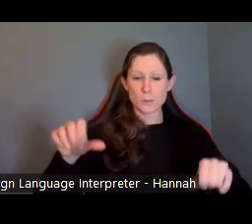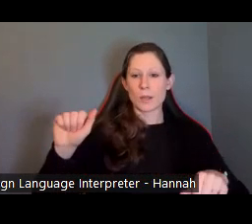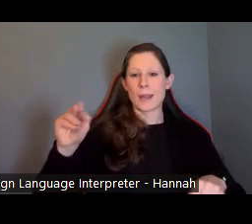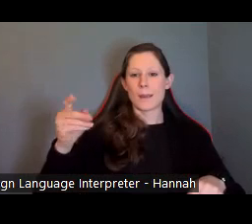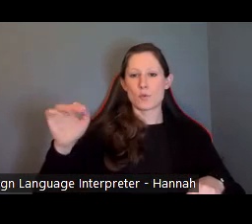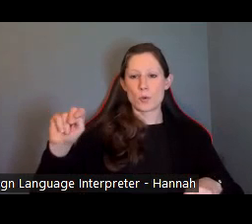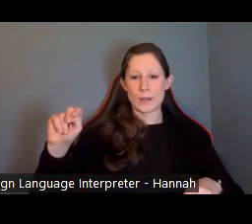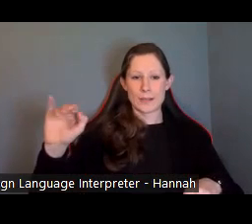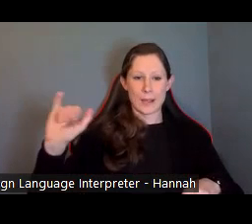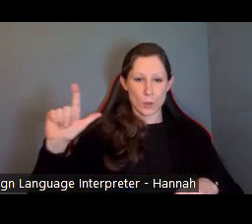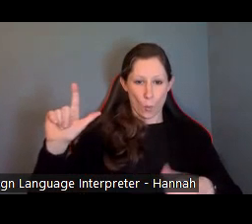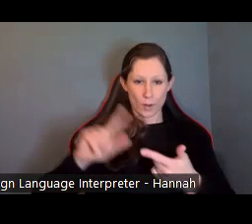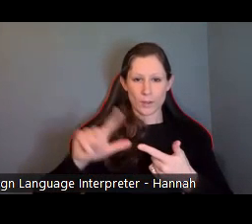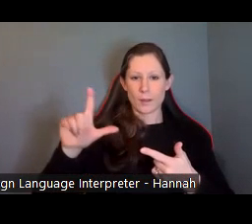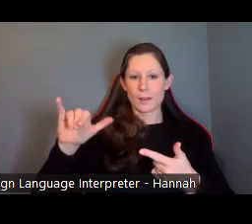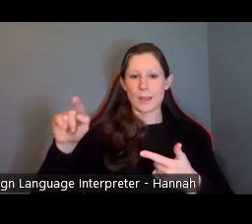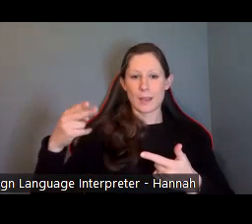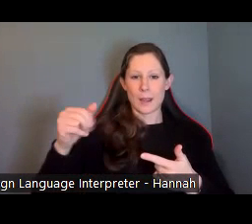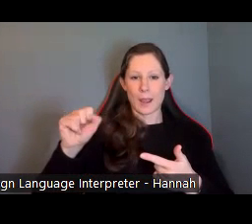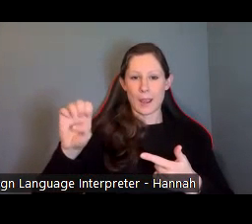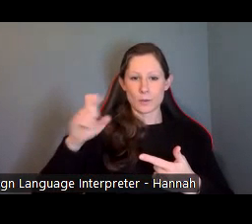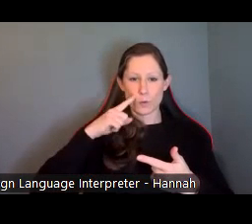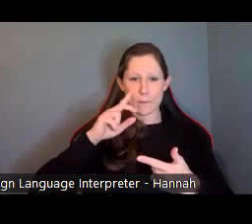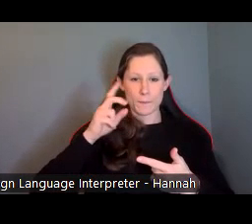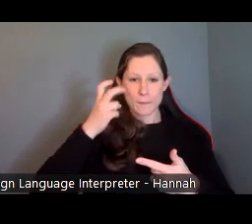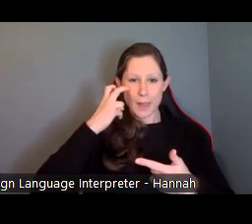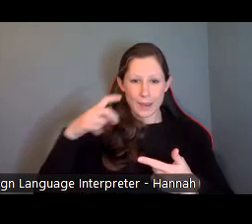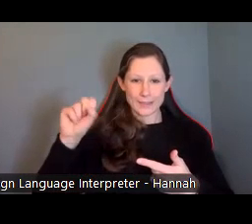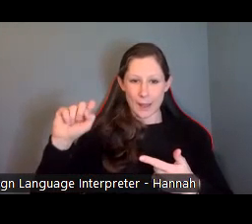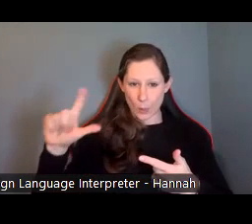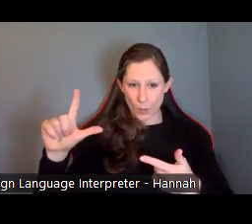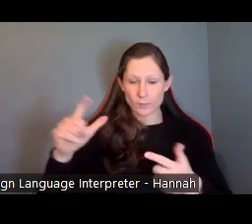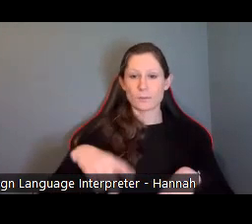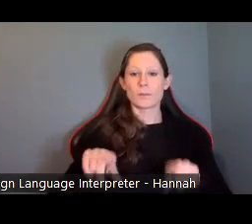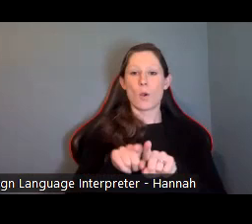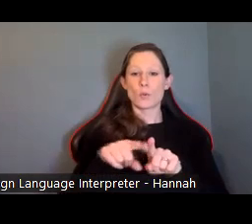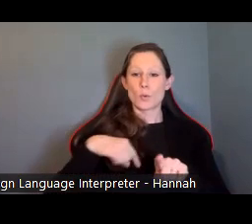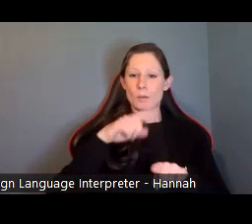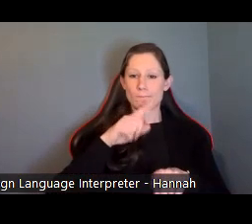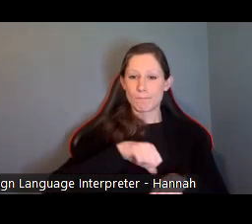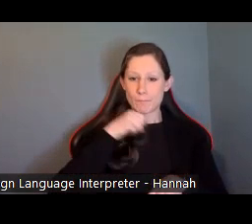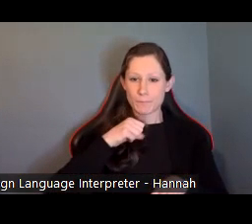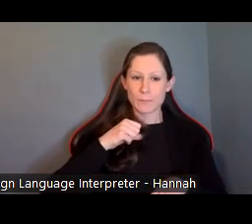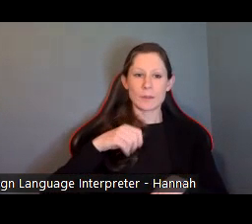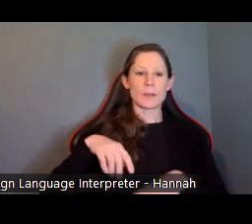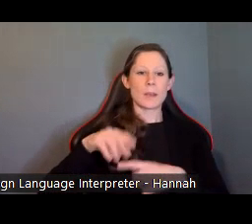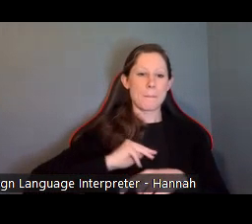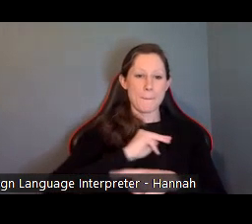lighthouse for the blind St. Louis. Mind eye is proud to be a safety net